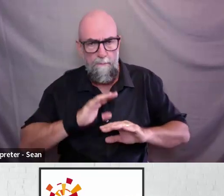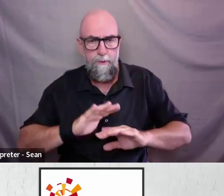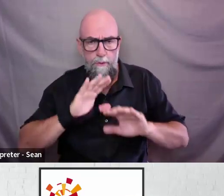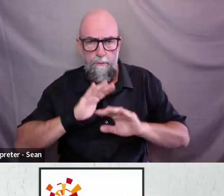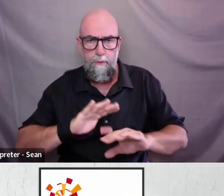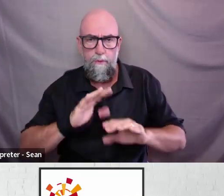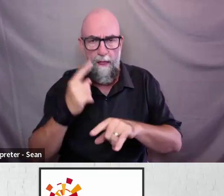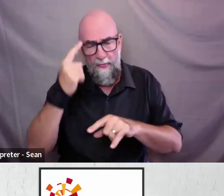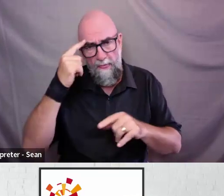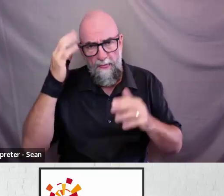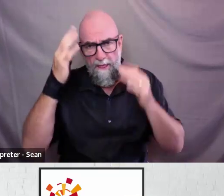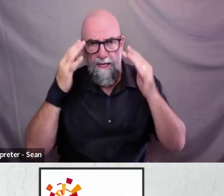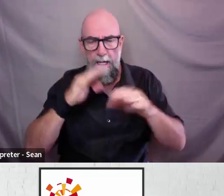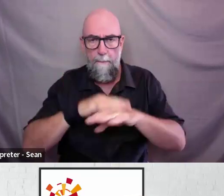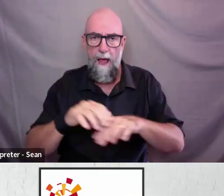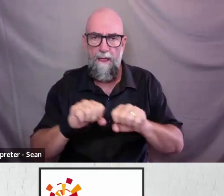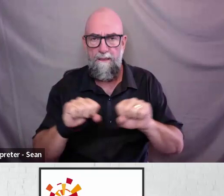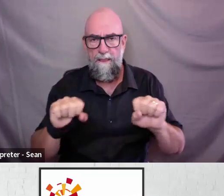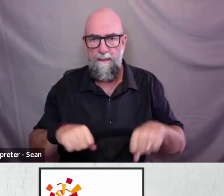because Pippa has touched on both James,